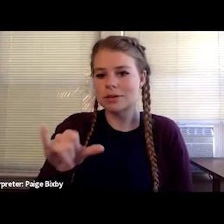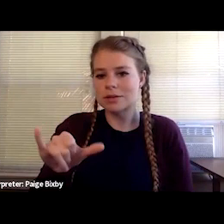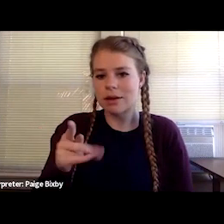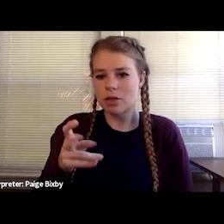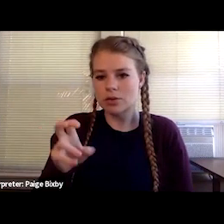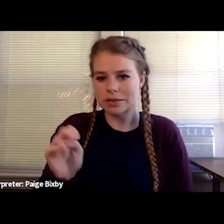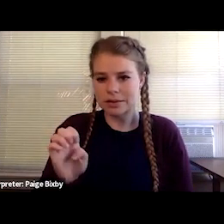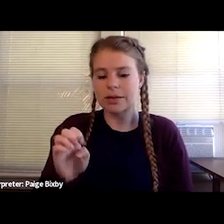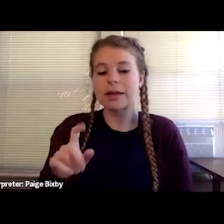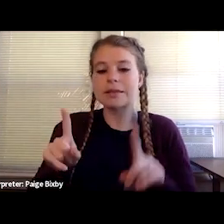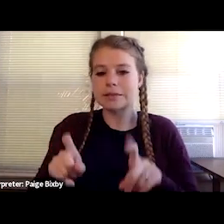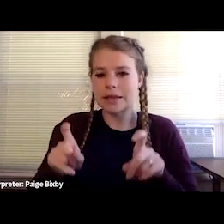to see if xylazine is present.